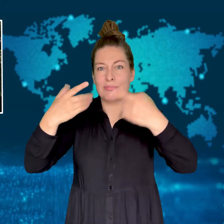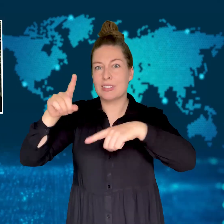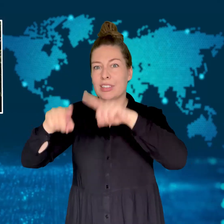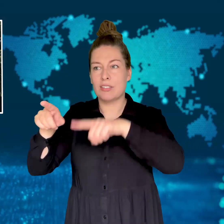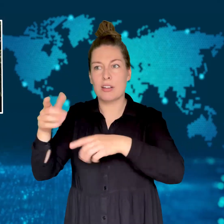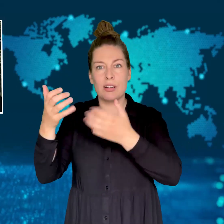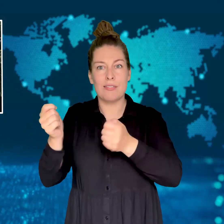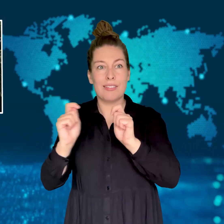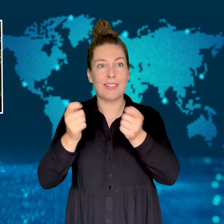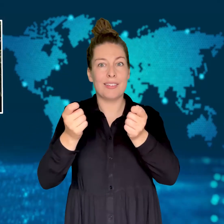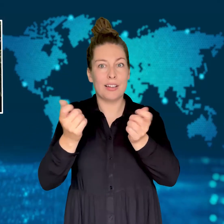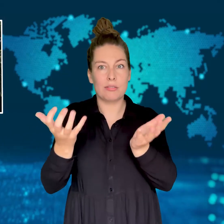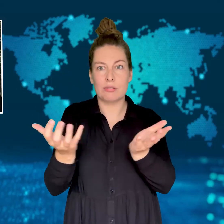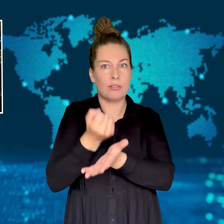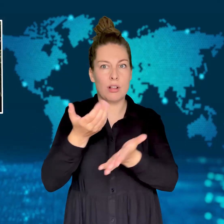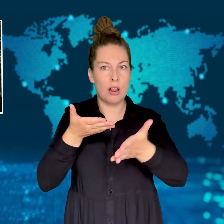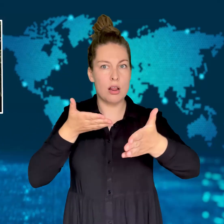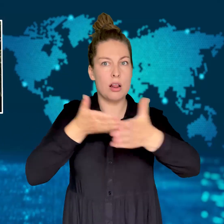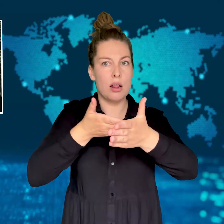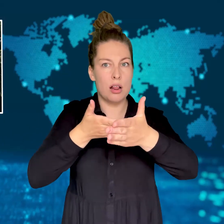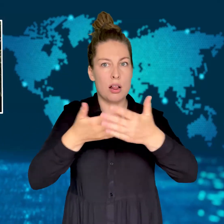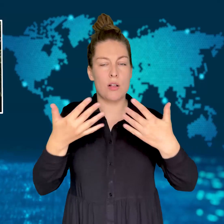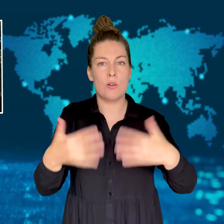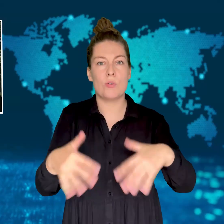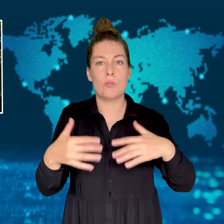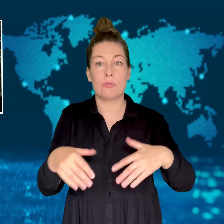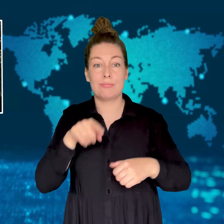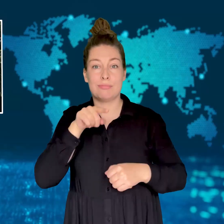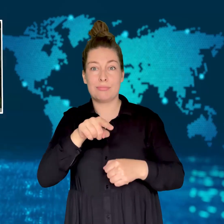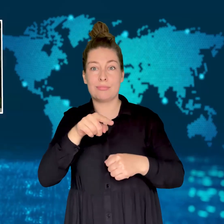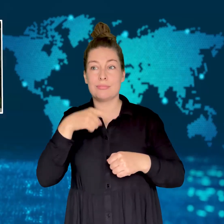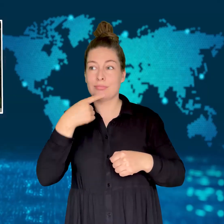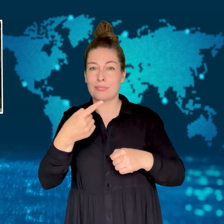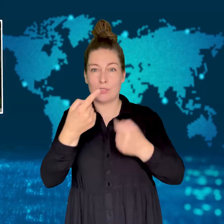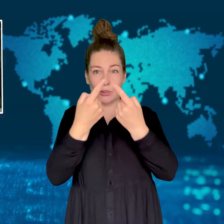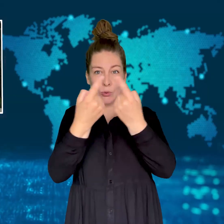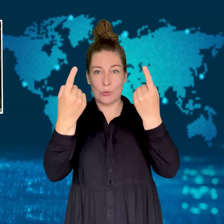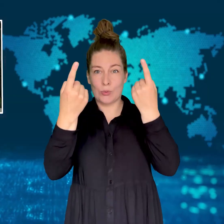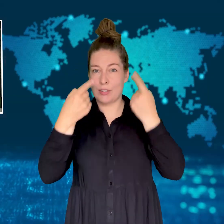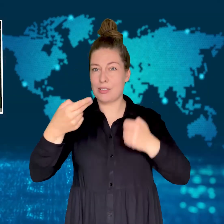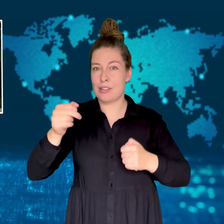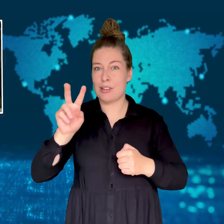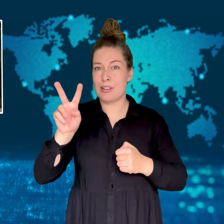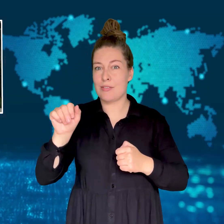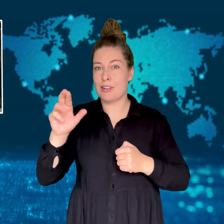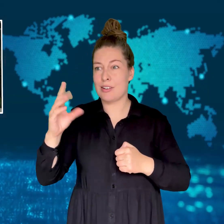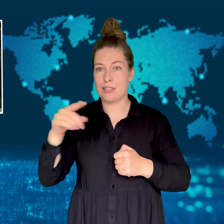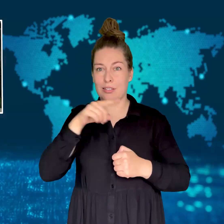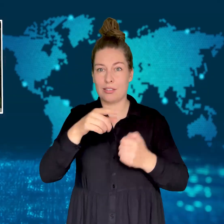Other groups - Asian Americans, African Americans, and other minorities -